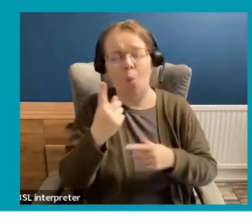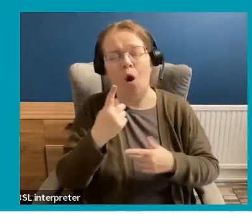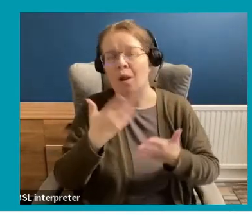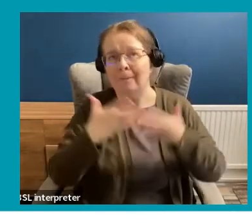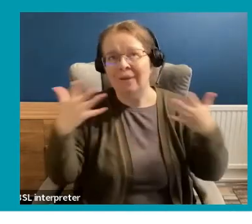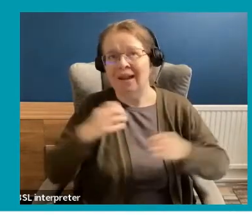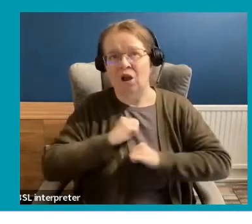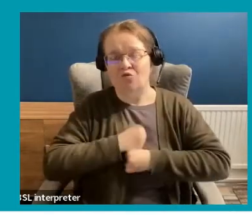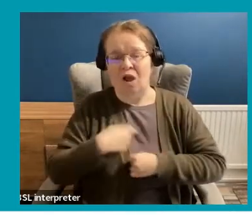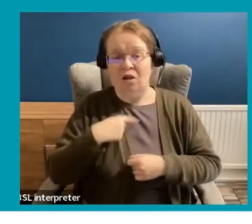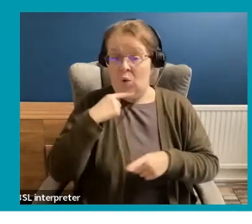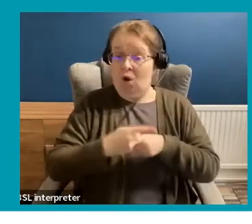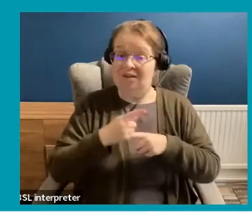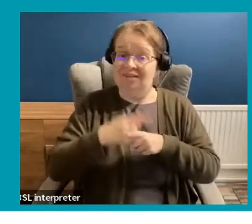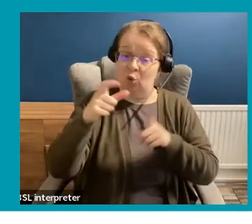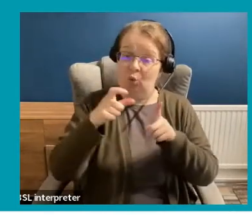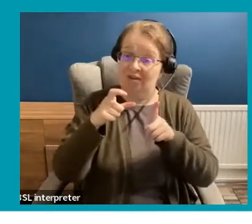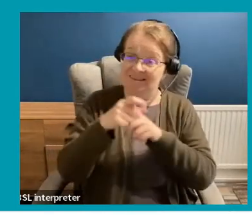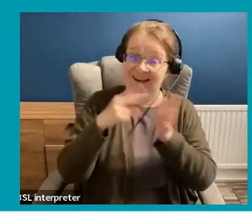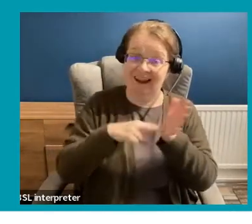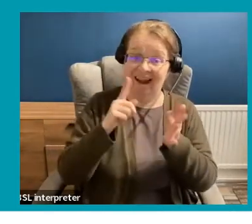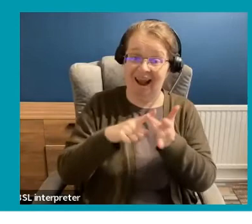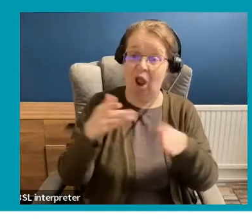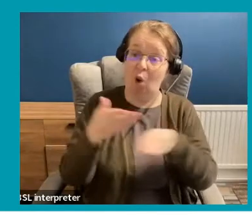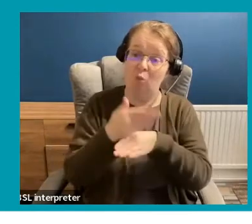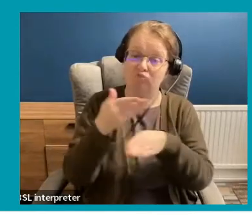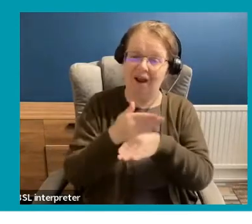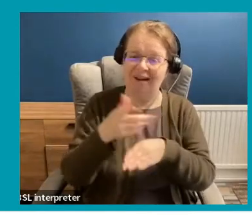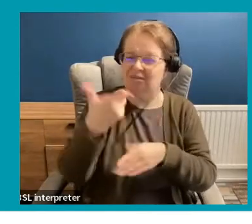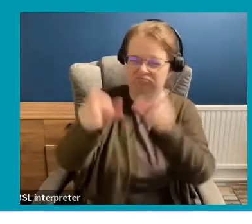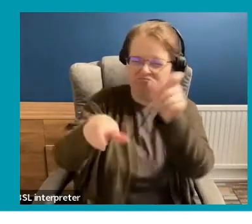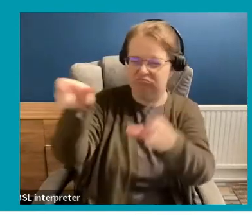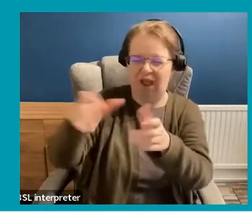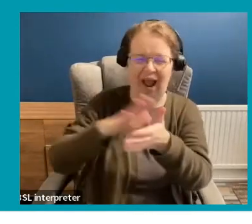when I talked to DNI practitioners or HR practitioners is